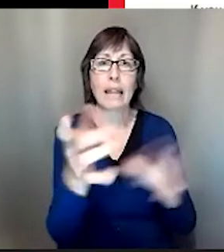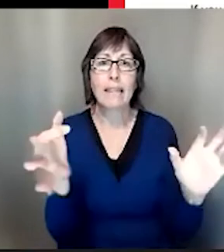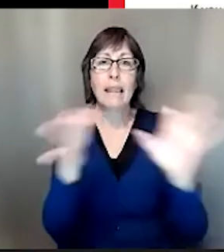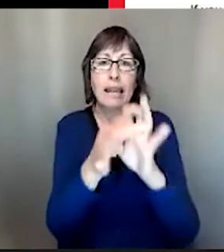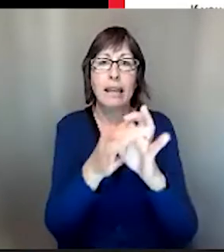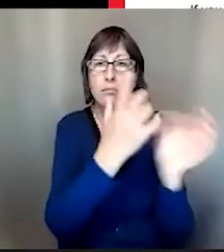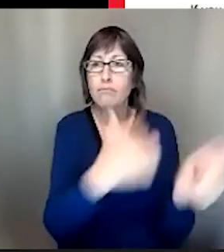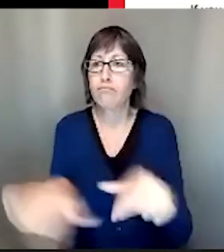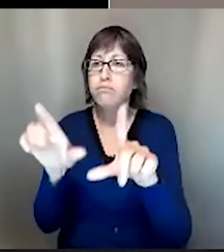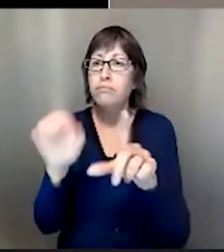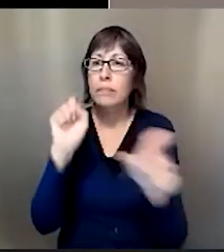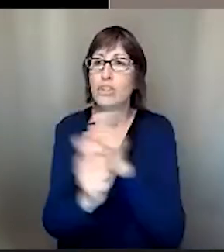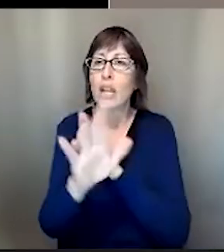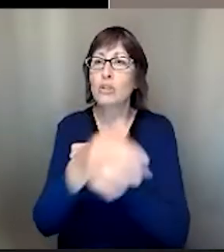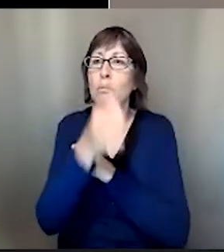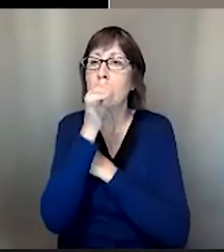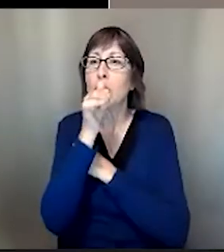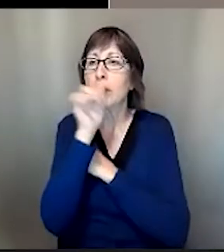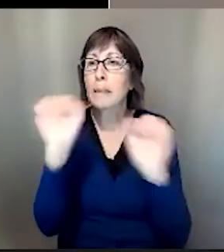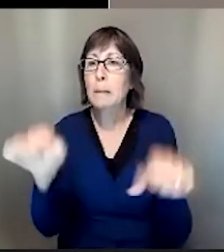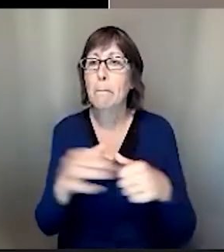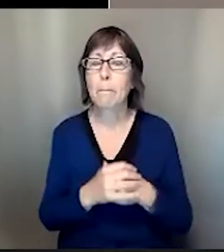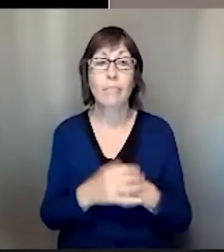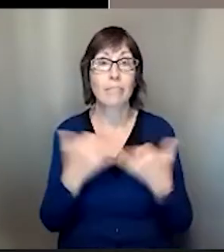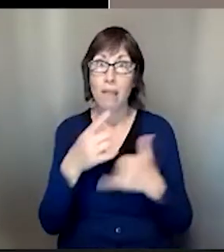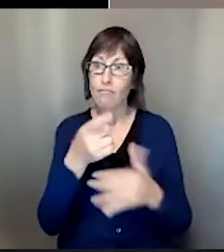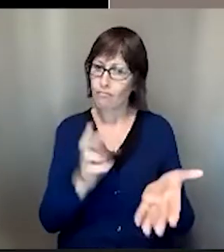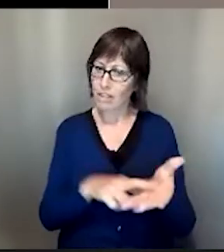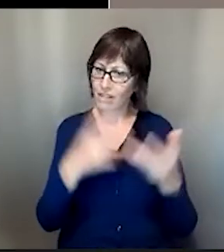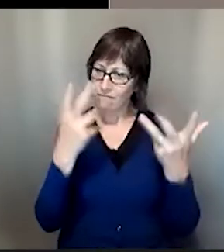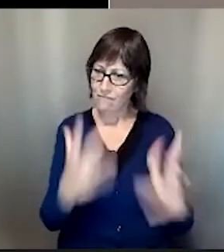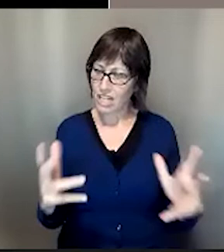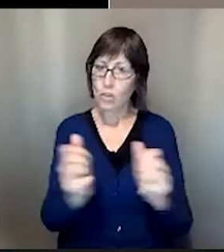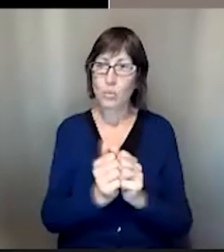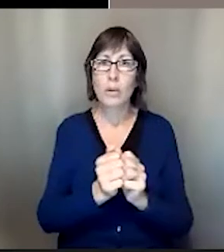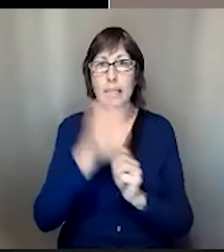your password. Now that you are registered with Smart Simple, let’s review quickly